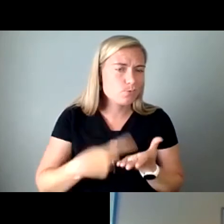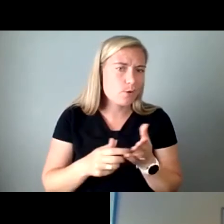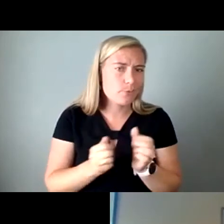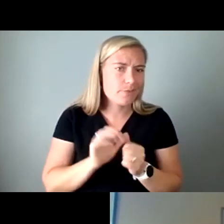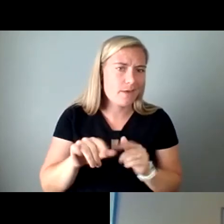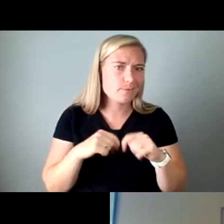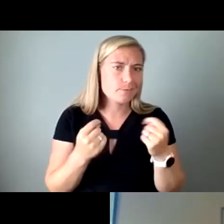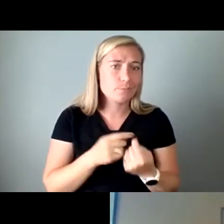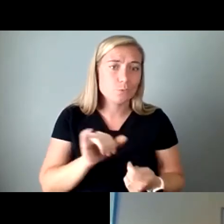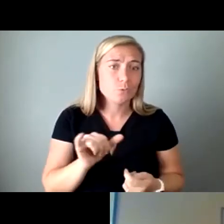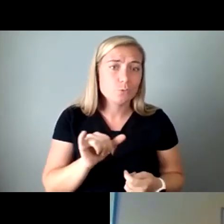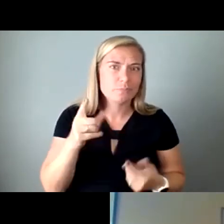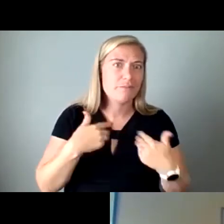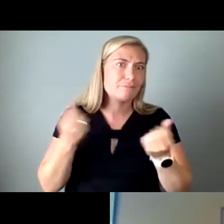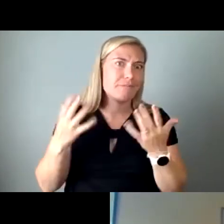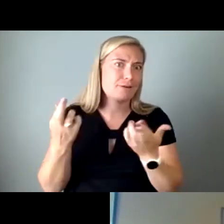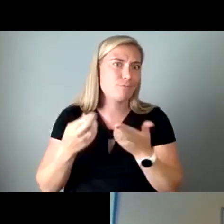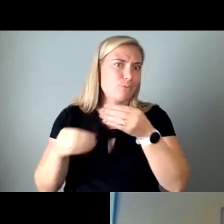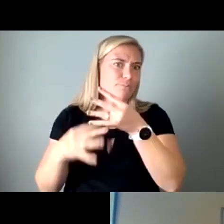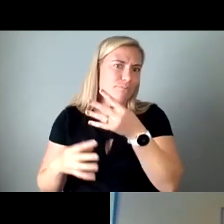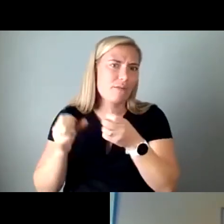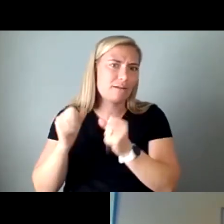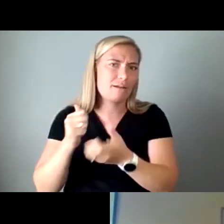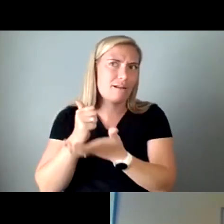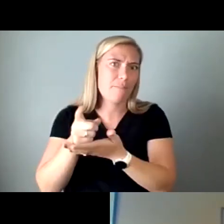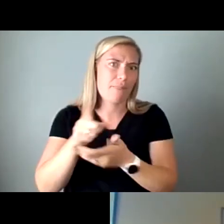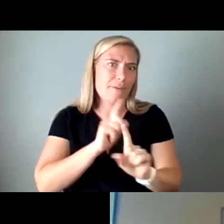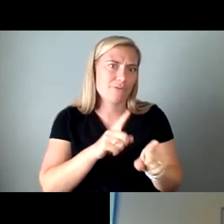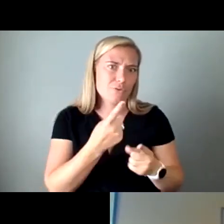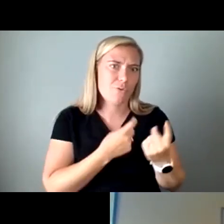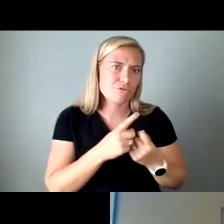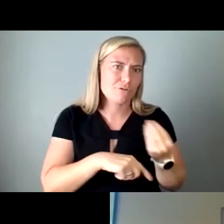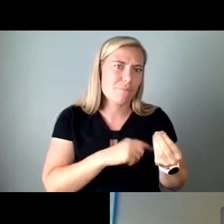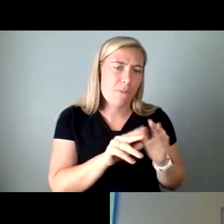They have a number of resources to help them answer questions that employees may have.